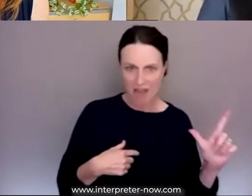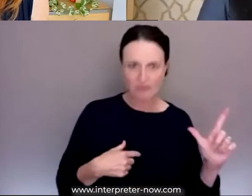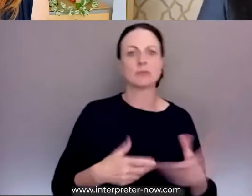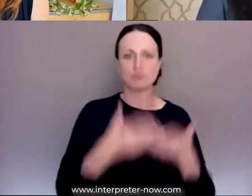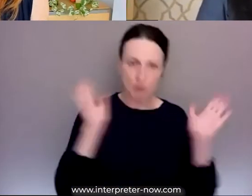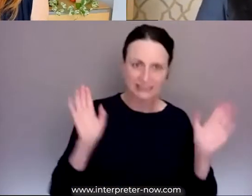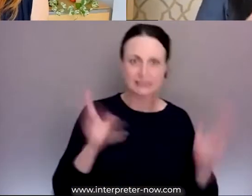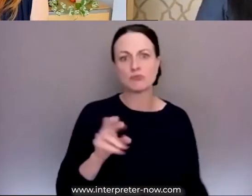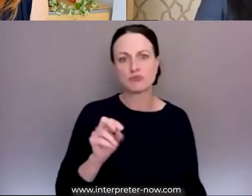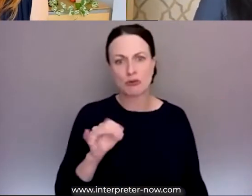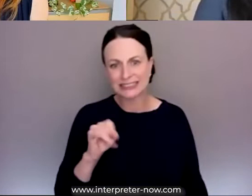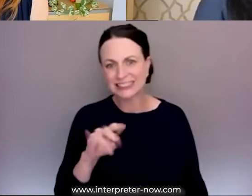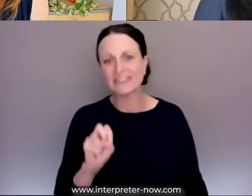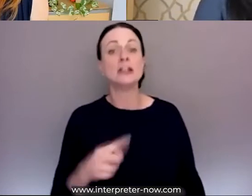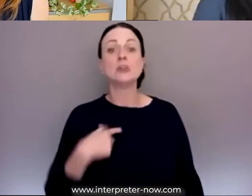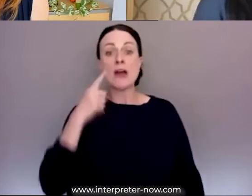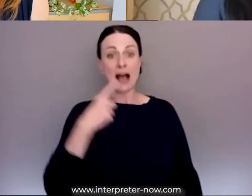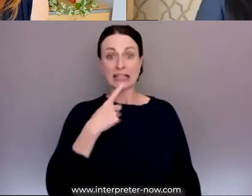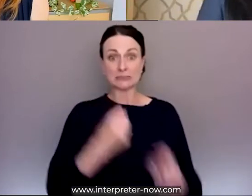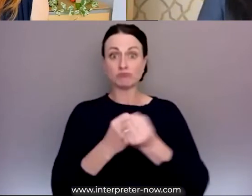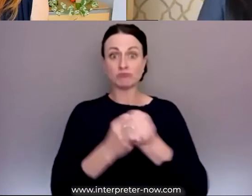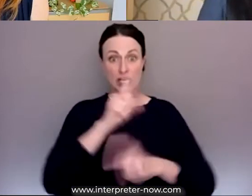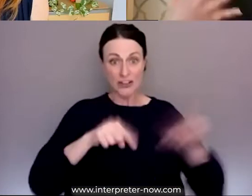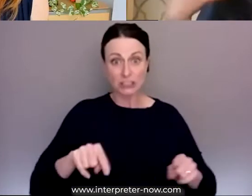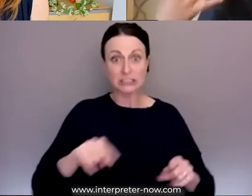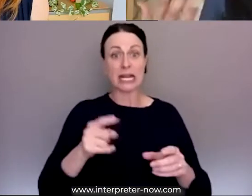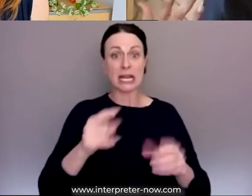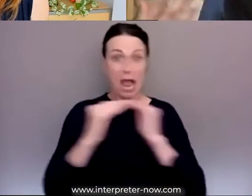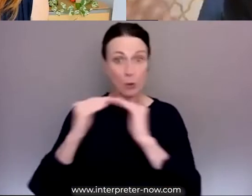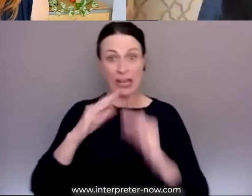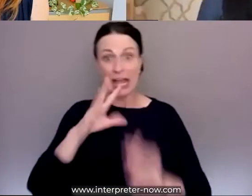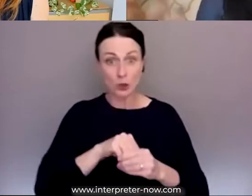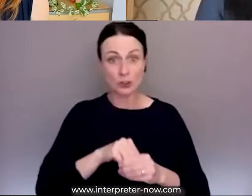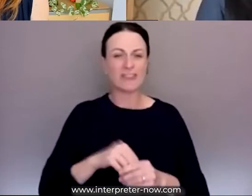So, when I make the case for diversity, equity, and inclusion, a lot of people hear this is just like fairness.